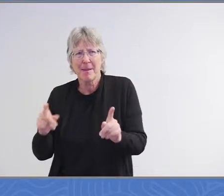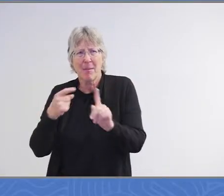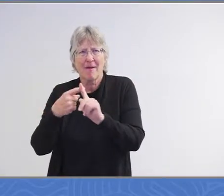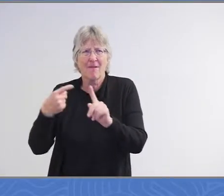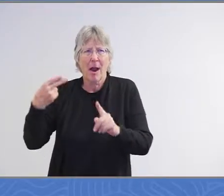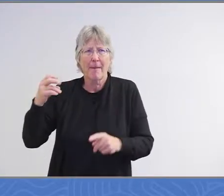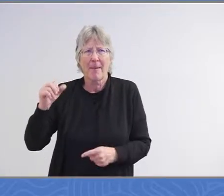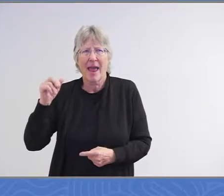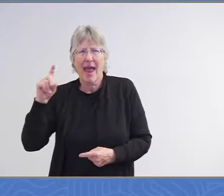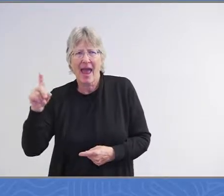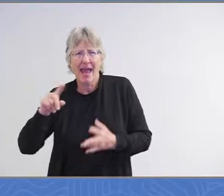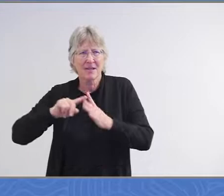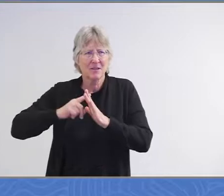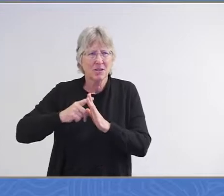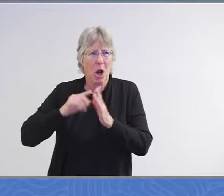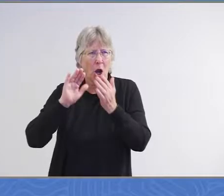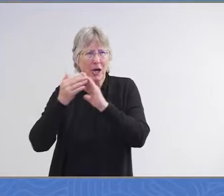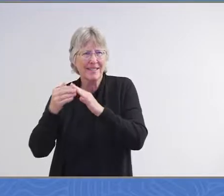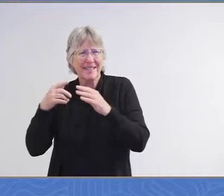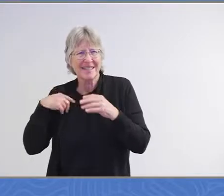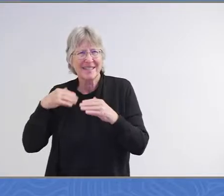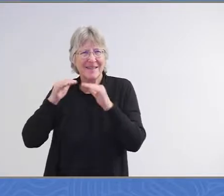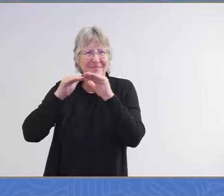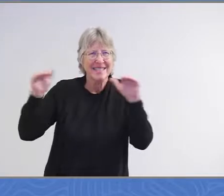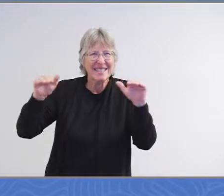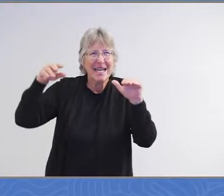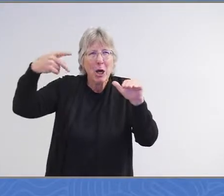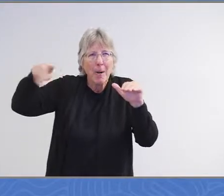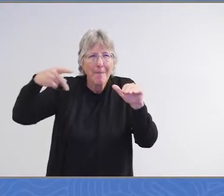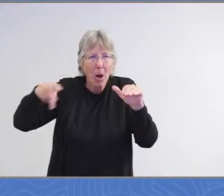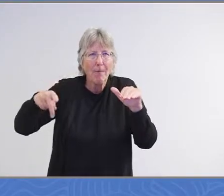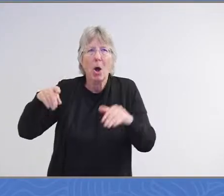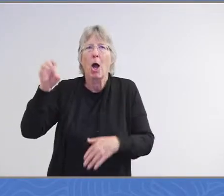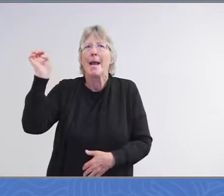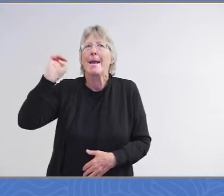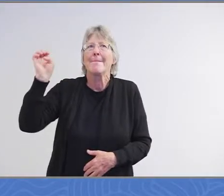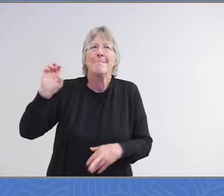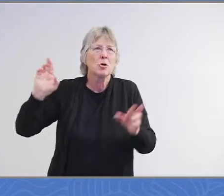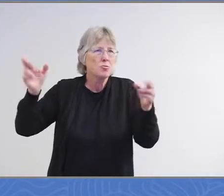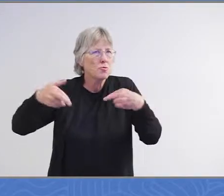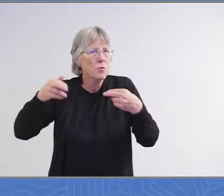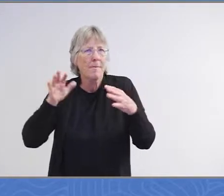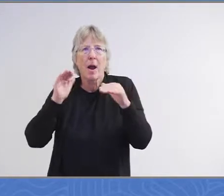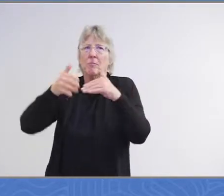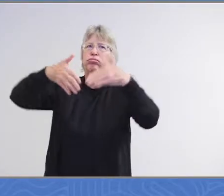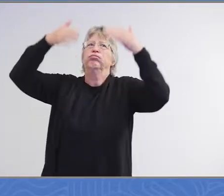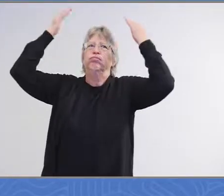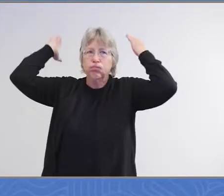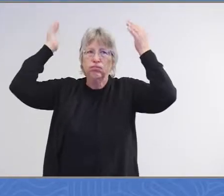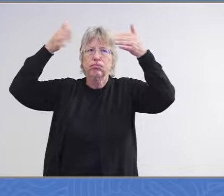Our city continues to be in a purple tier, emergency rooms are overflowed and vaccines are not distributed by the district